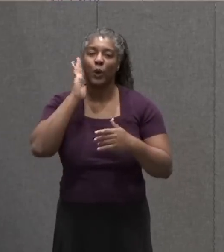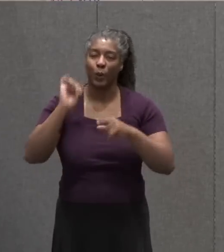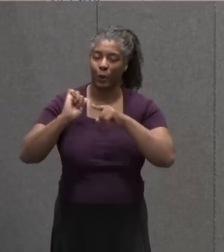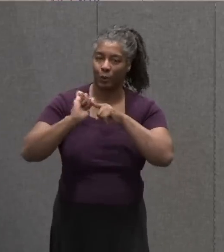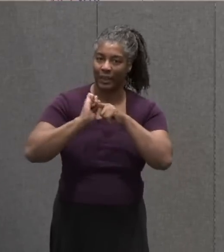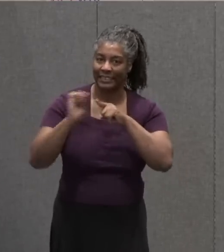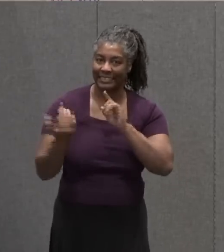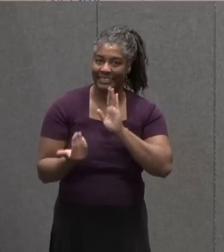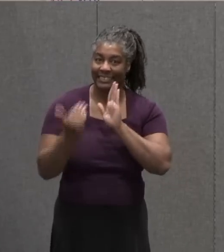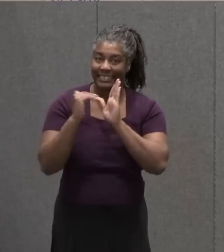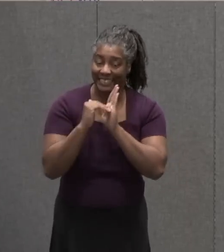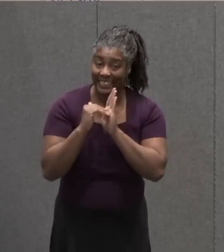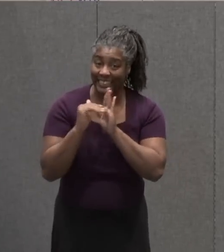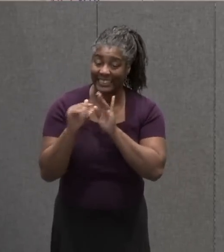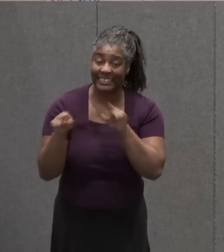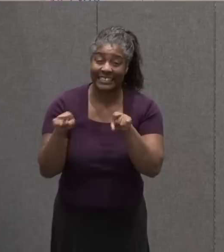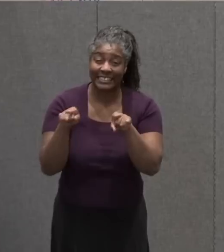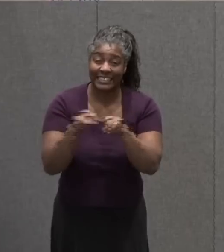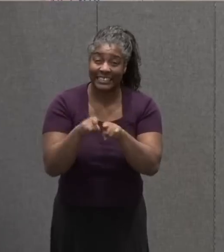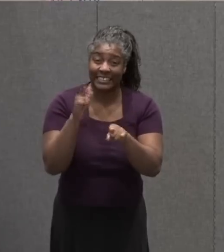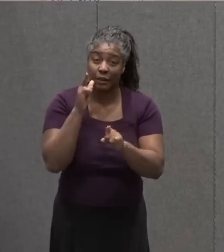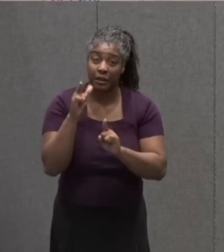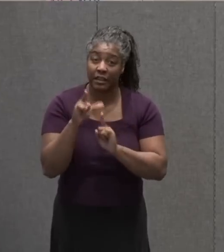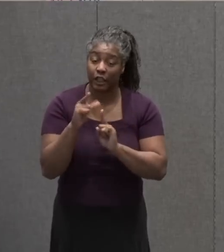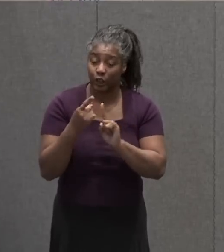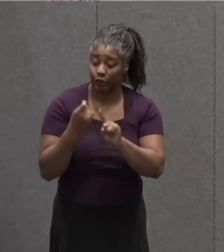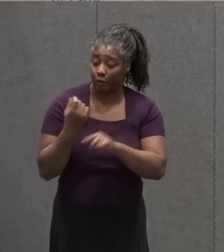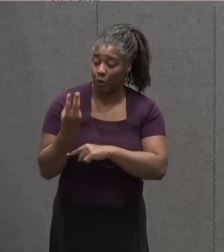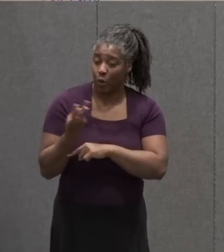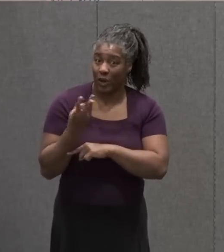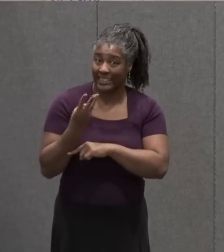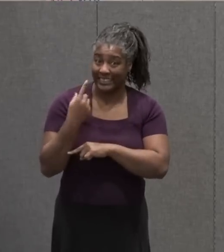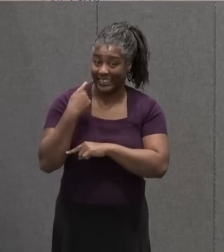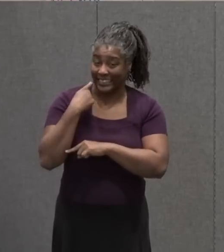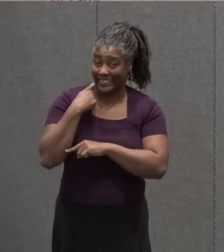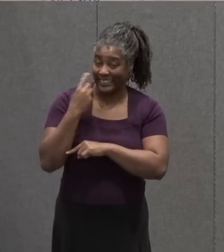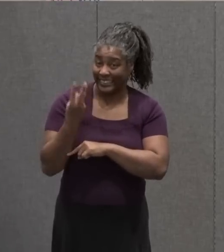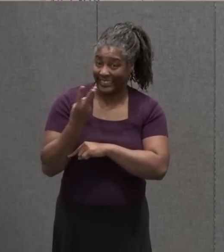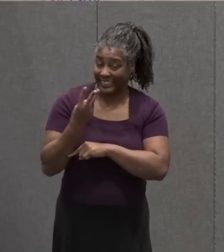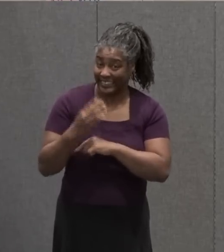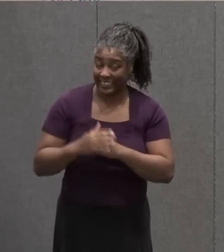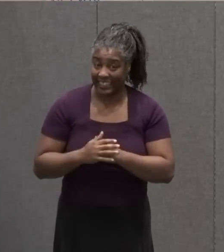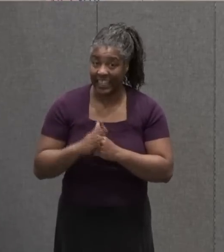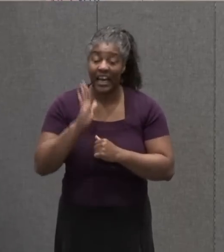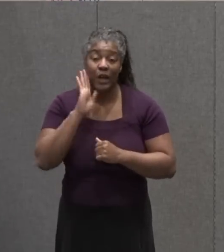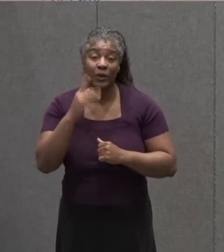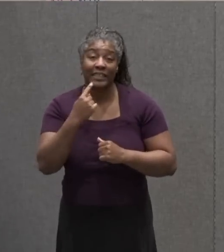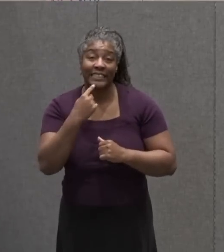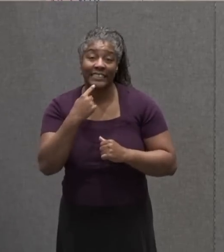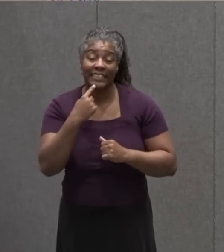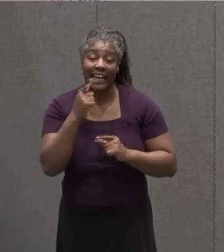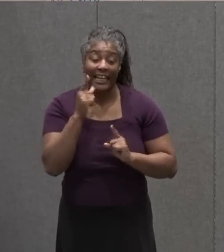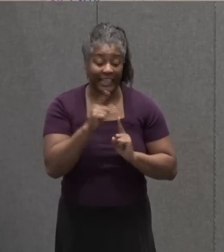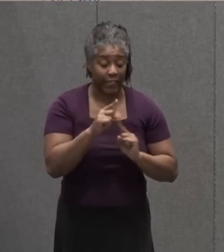What I'm going to do is I'm going to say the letter name, the key word and the sound